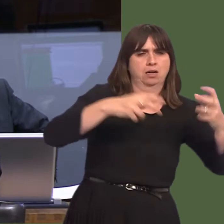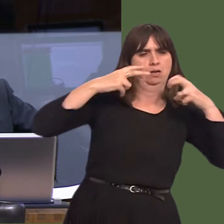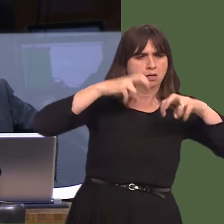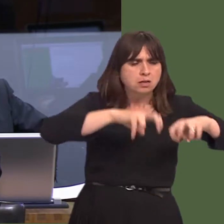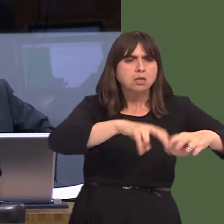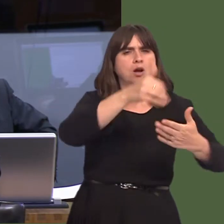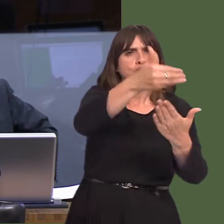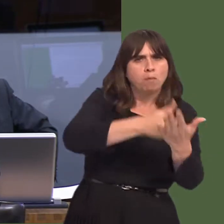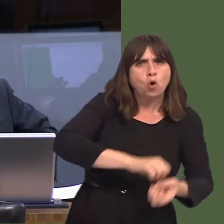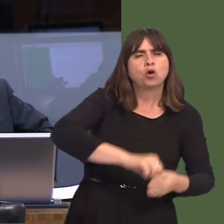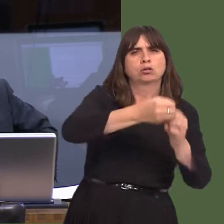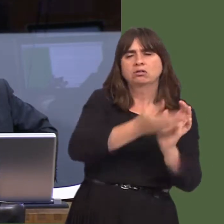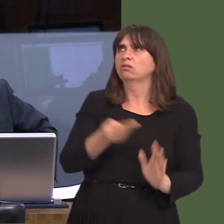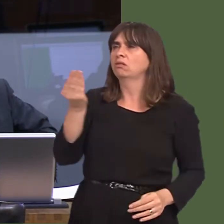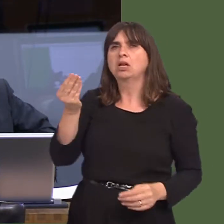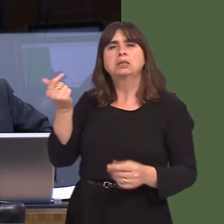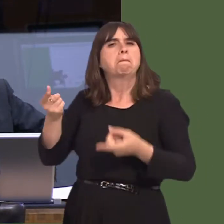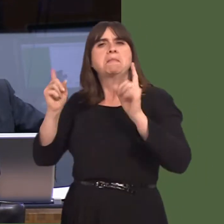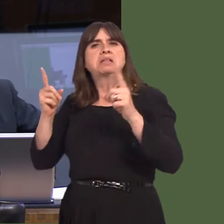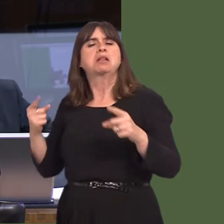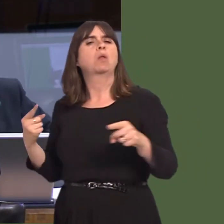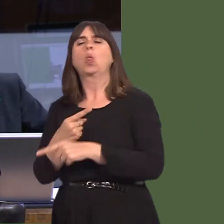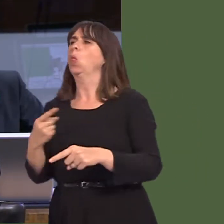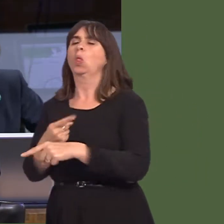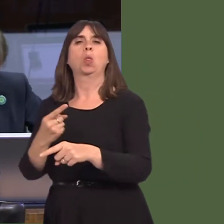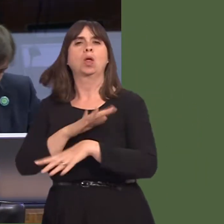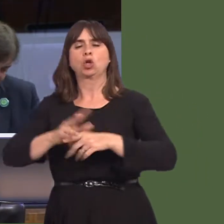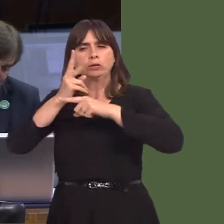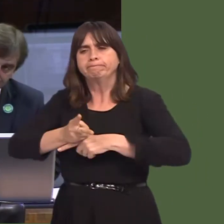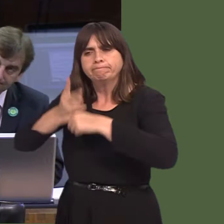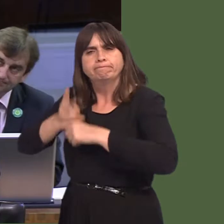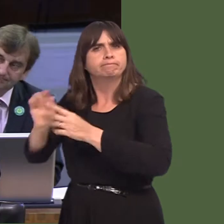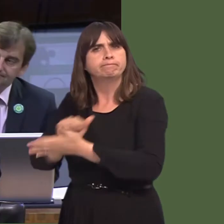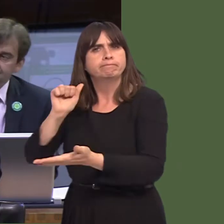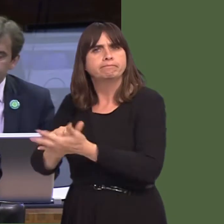some of these oversights were happening into this current administration as well, as recently